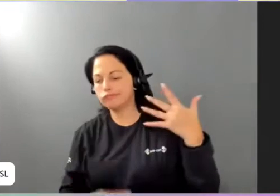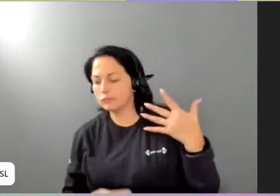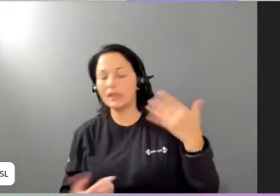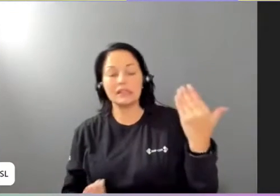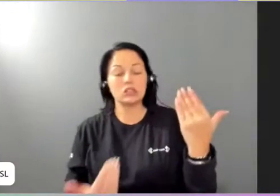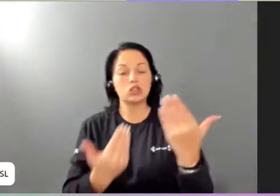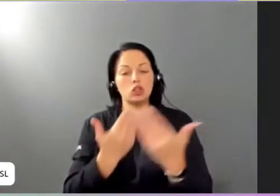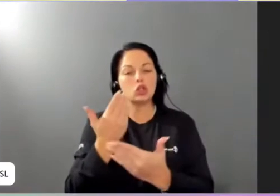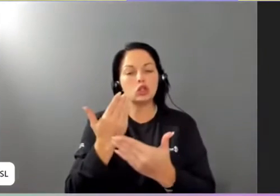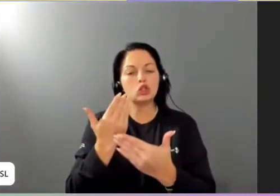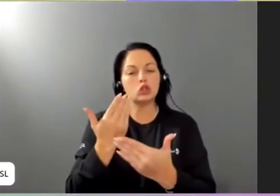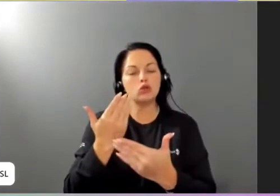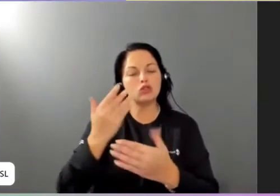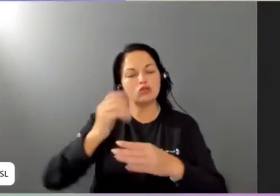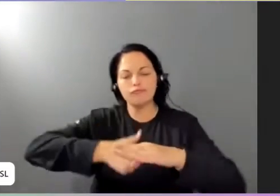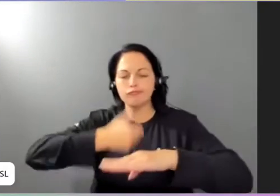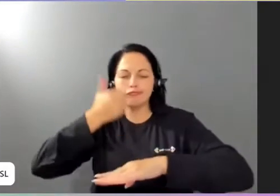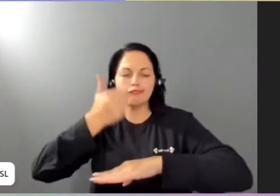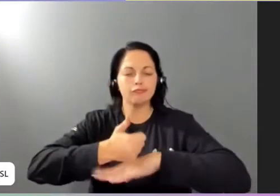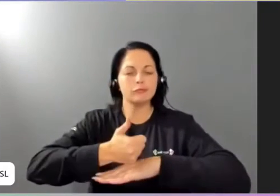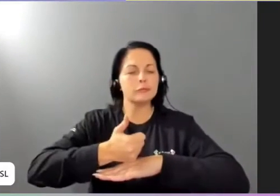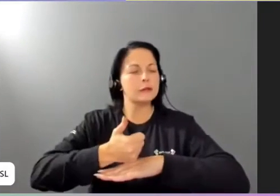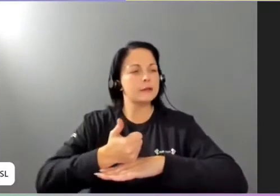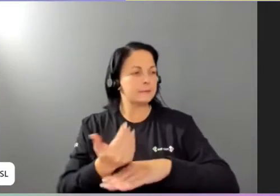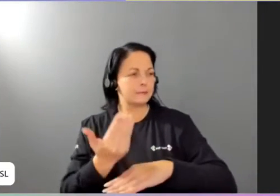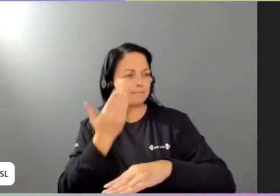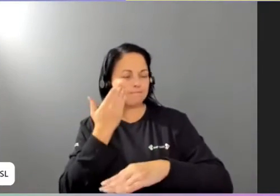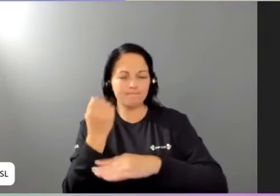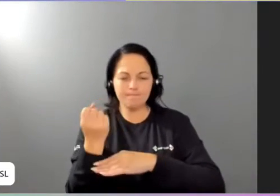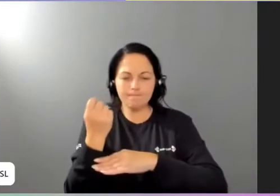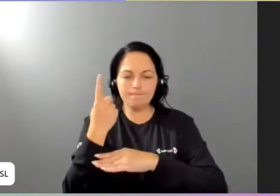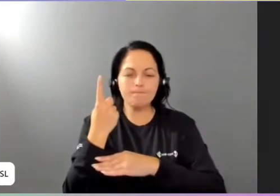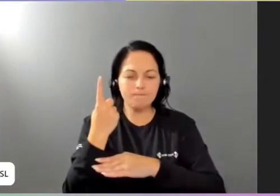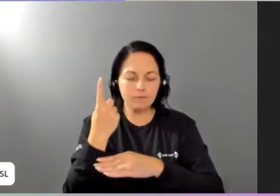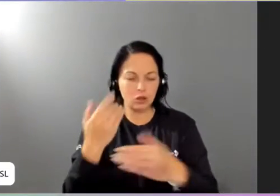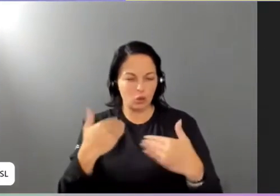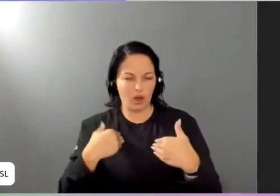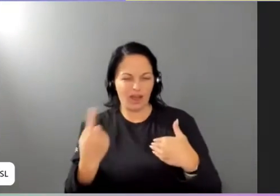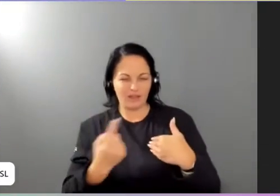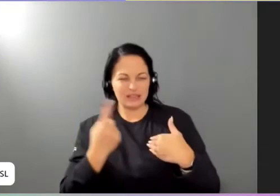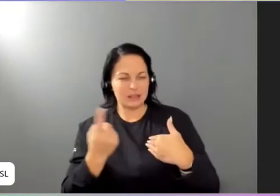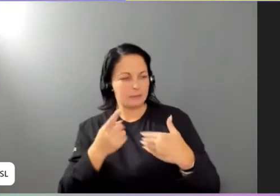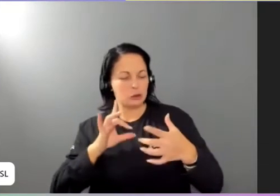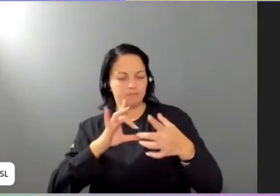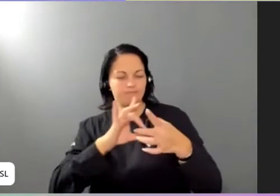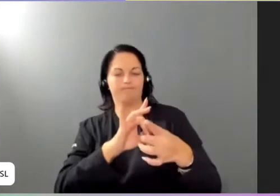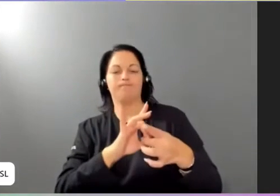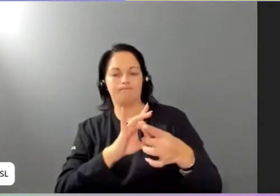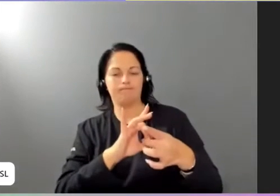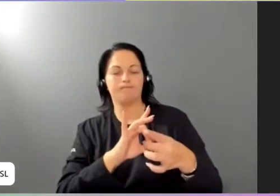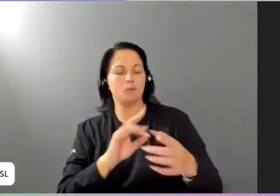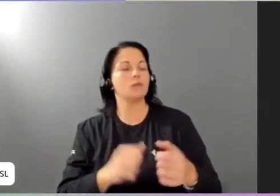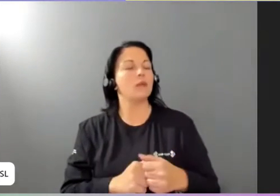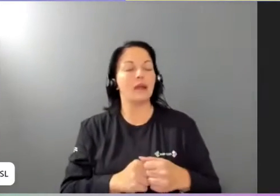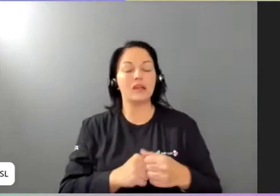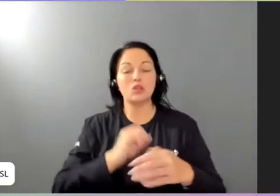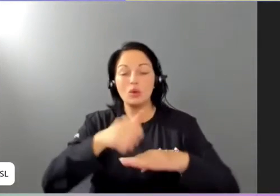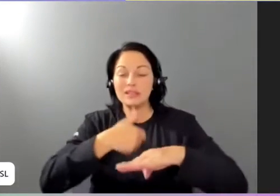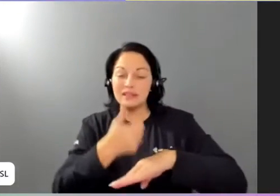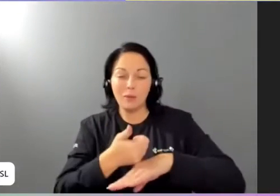functions, like procurement, training, standards, etcetera. It's a new baseline to benchmark our current levels